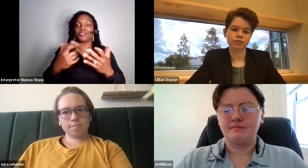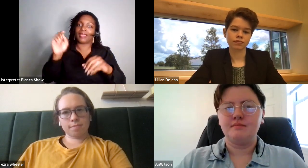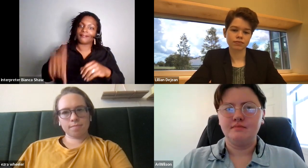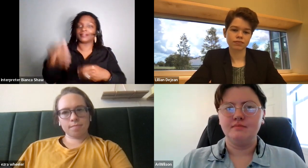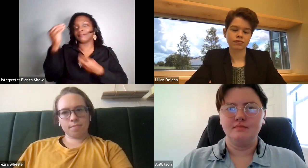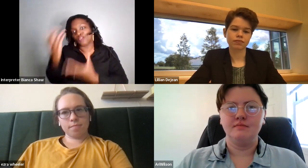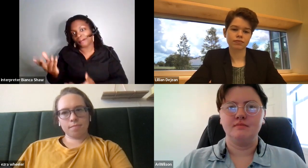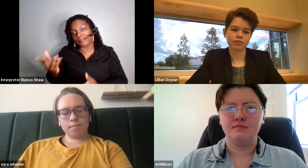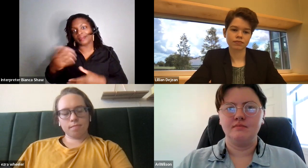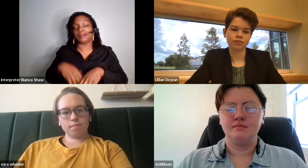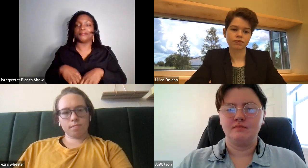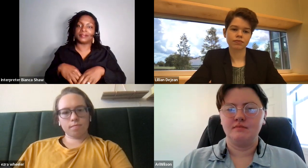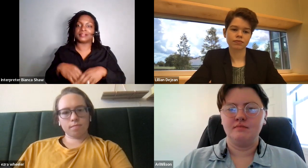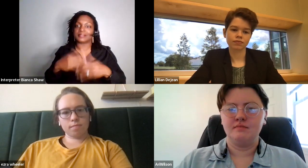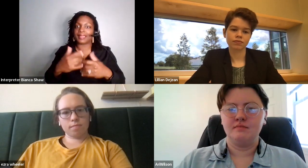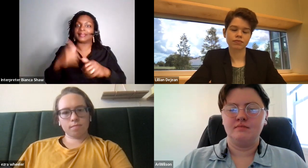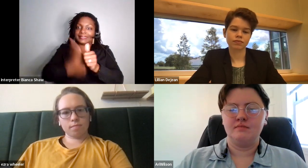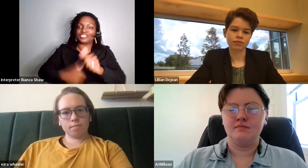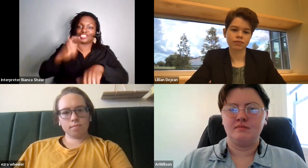So it's just something that we have the process that we have to cope with.